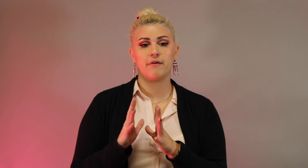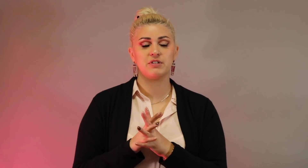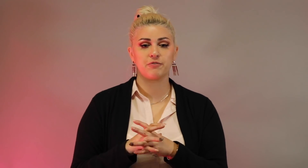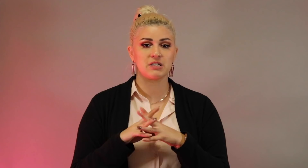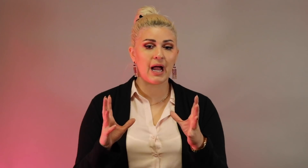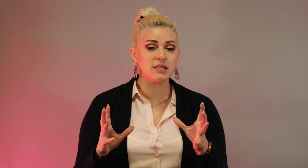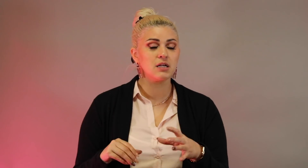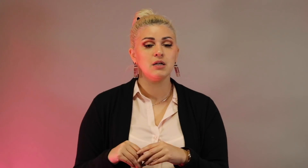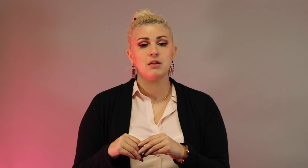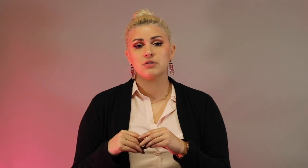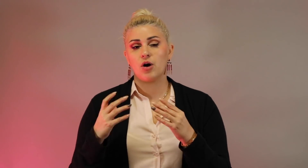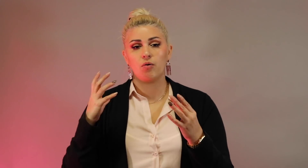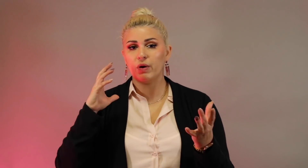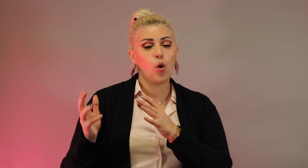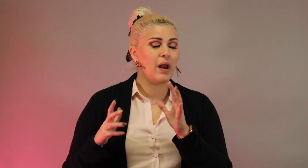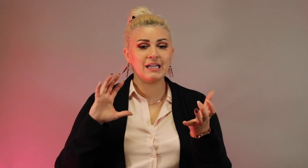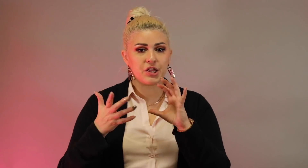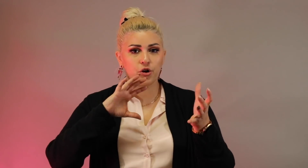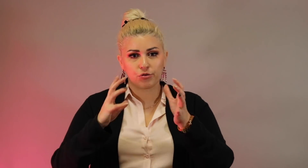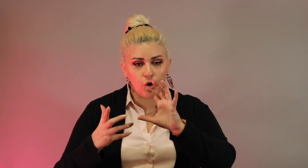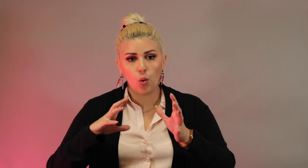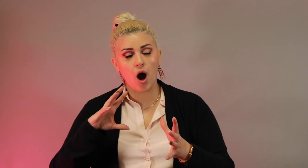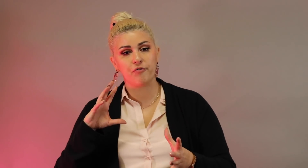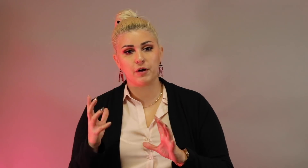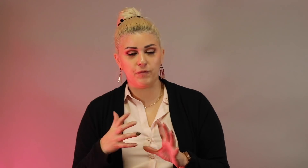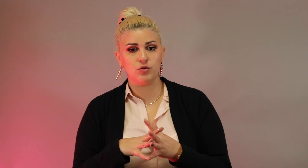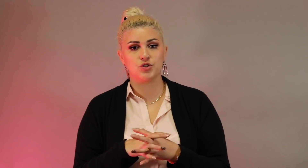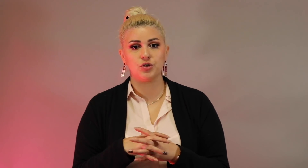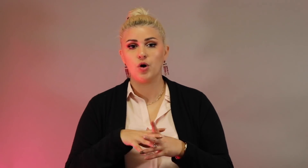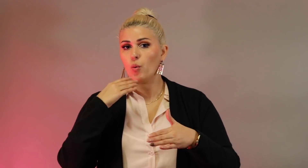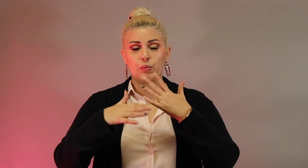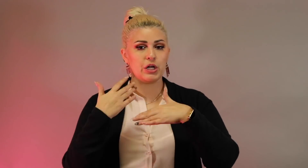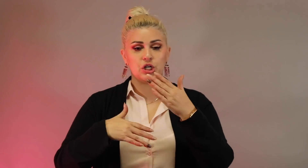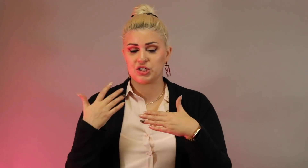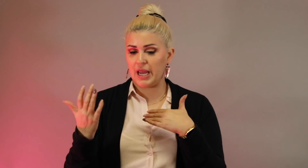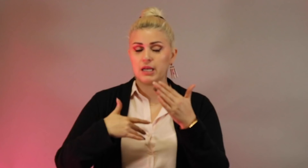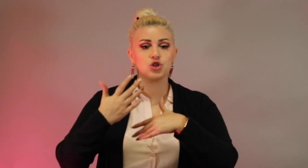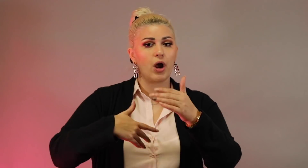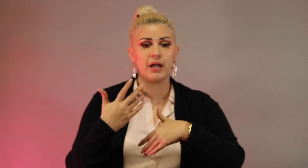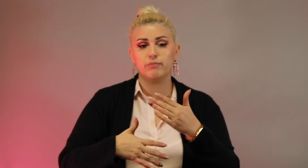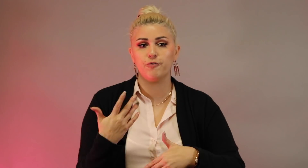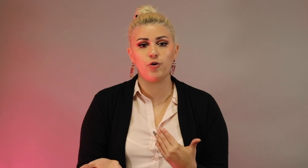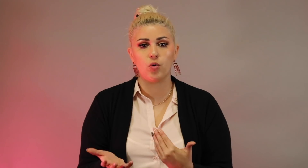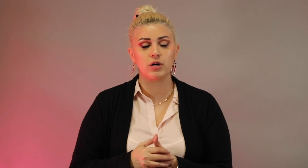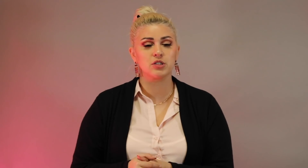of different signs so we don't want anything to throw you off or confuse you. We want you to just take it in stride and move forward.